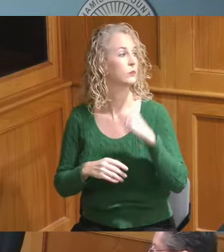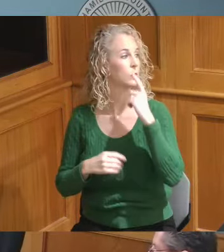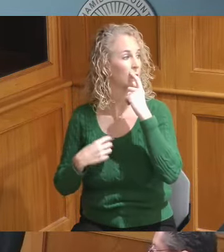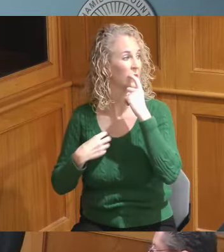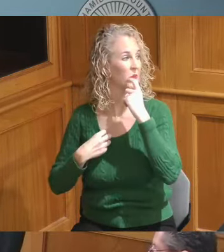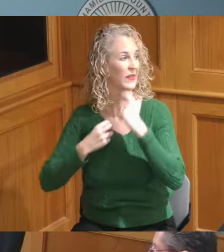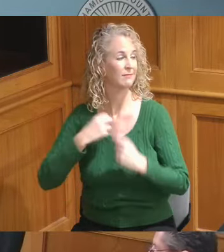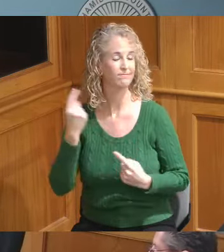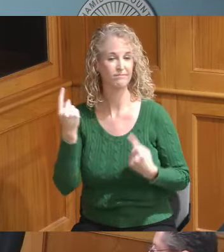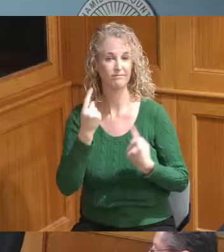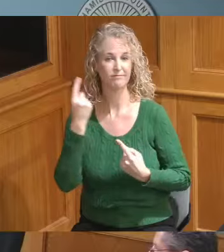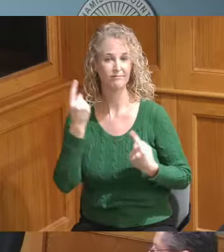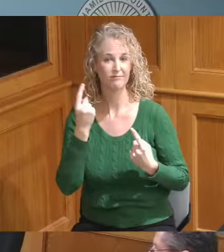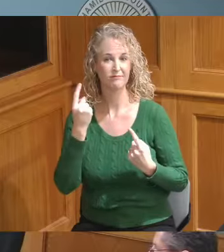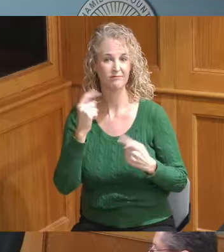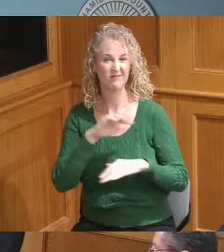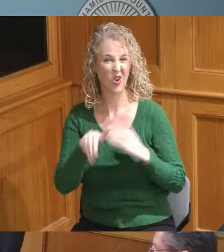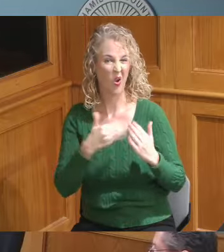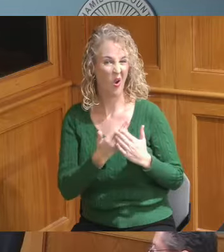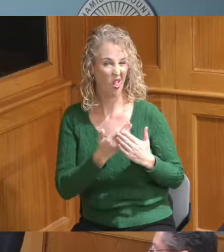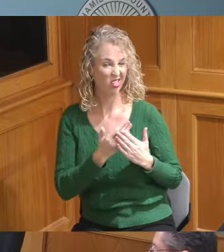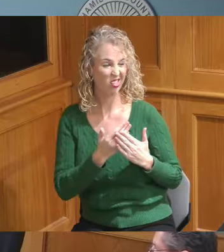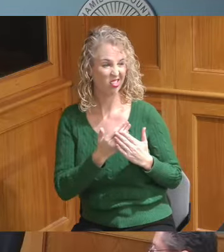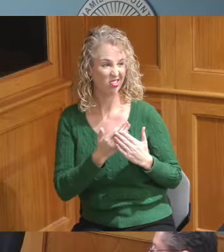wondering if we should roll through all of these. Roll through all of them. Okay. Commissioners,